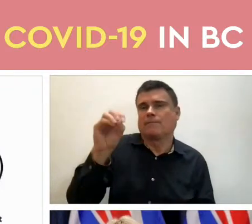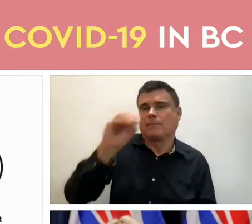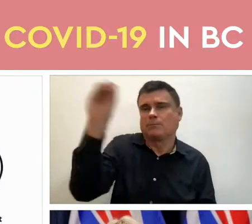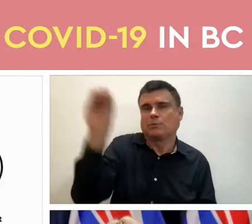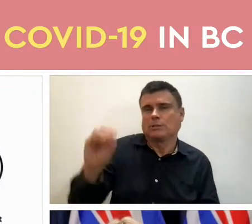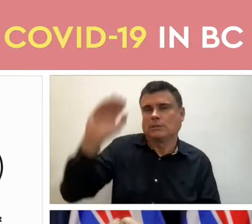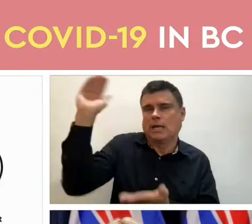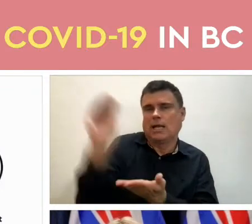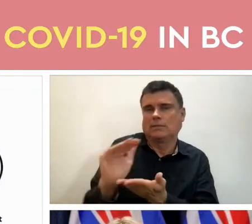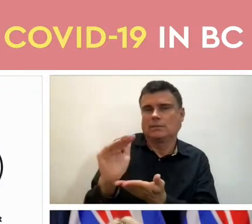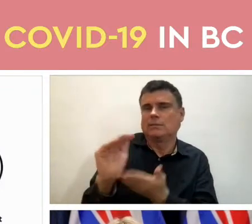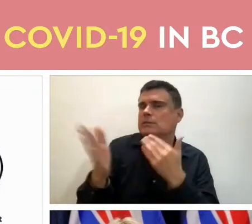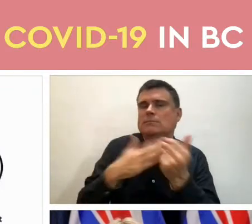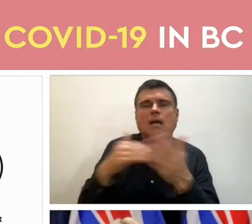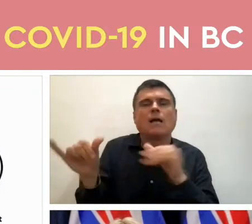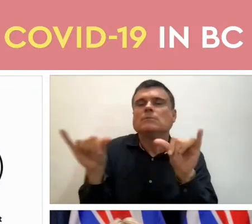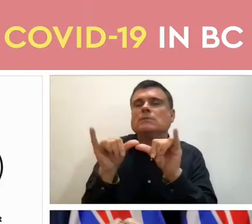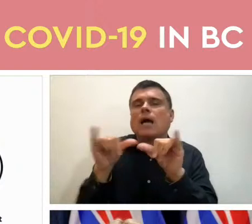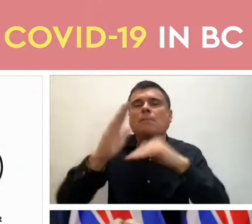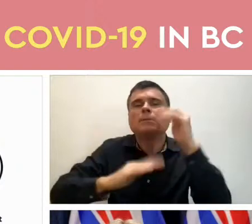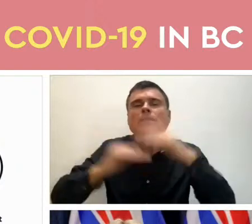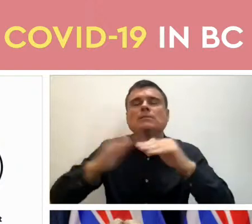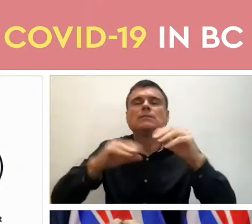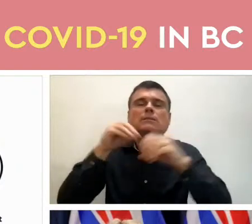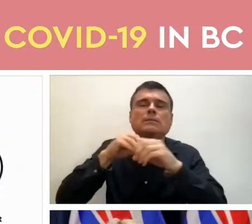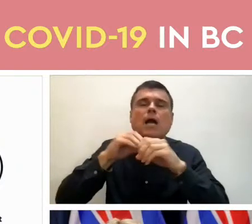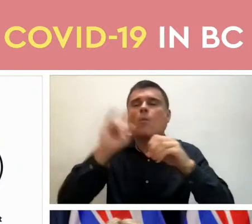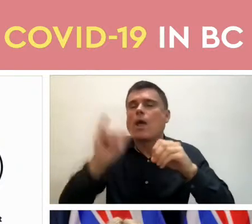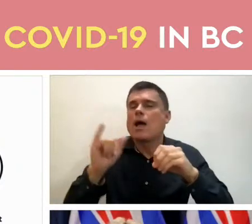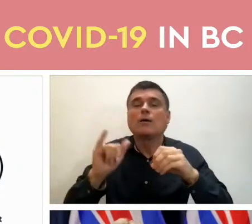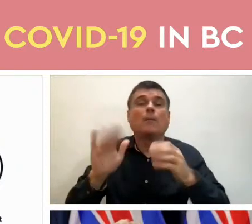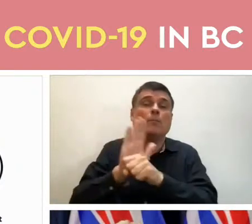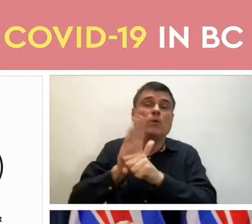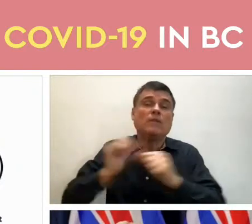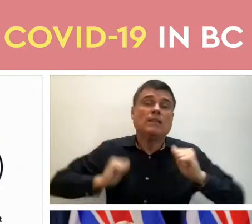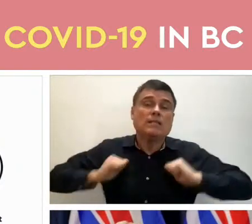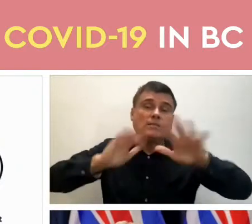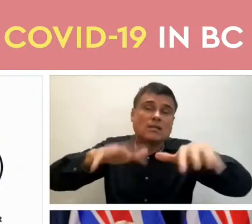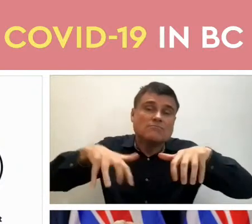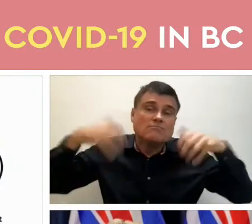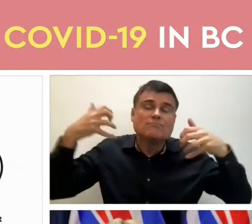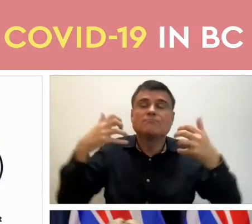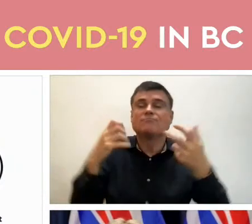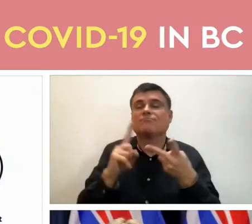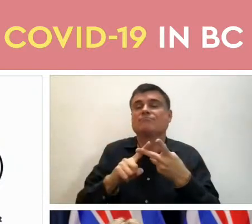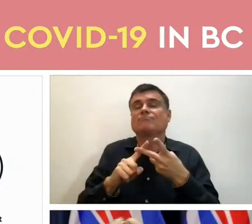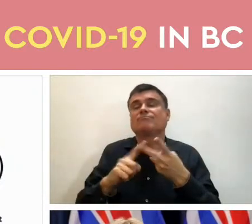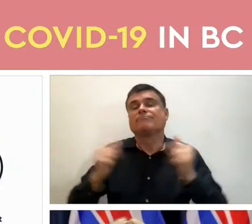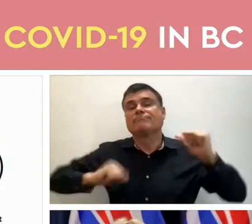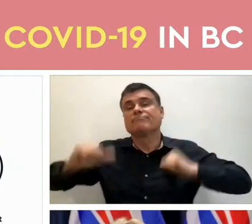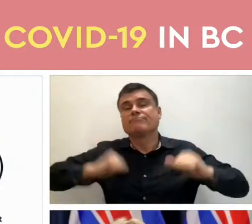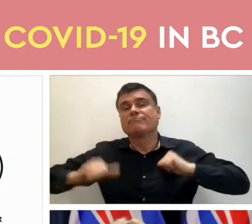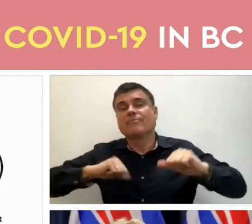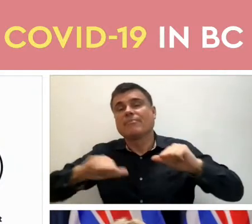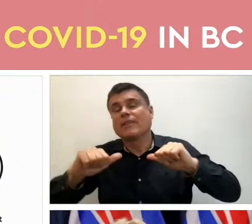venue size. That includes movie theaters, theaters, arenas, et cetera.